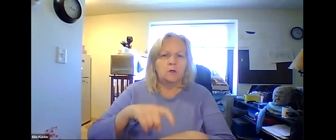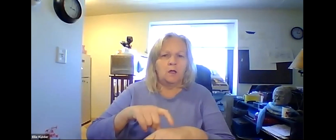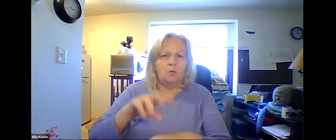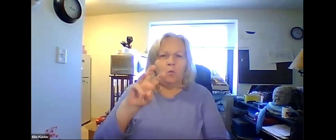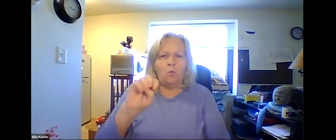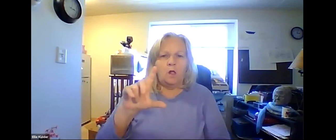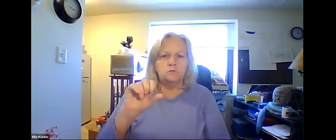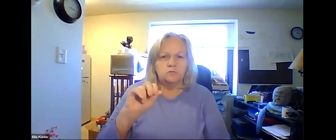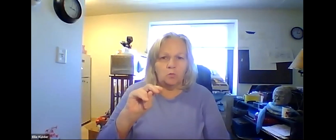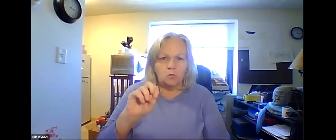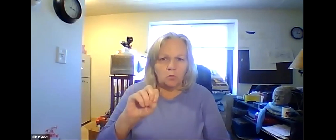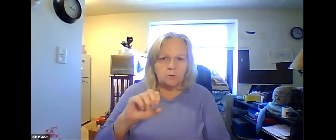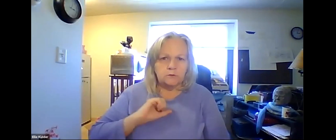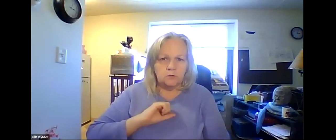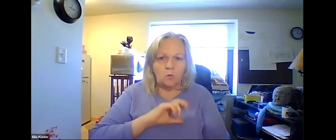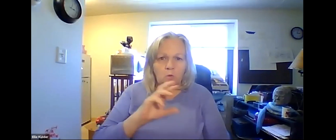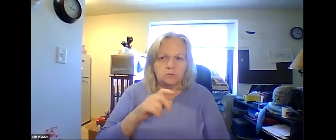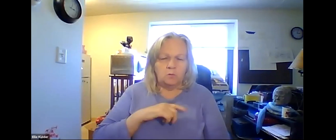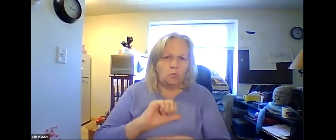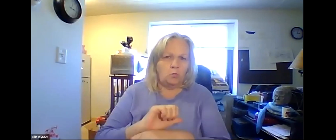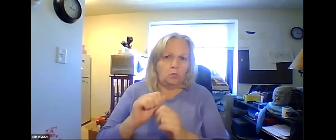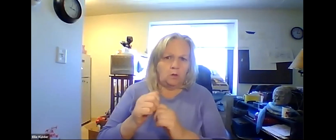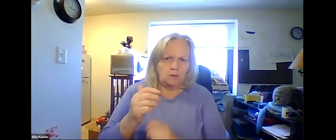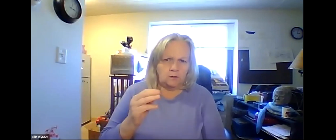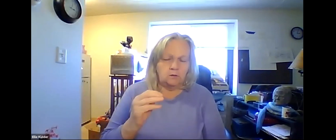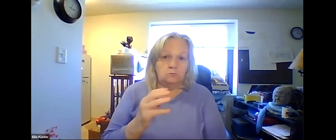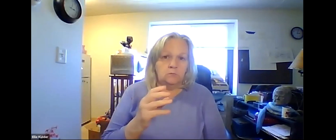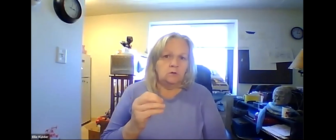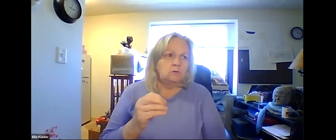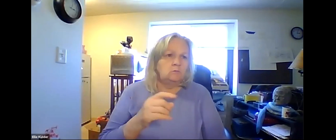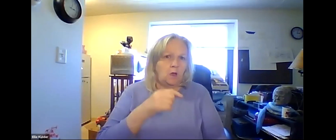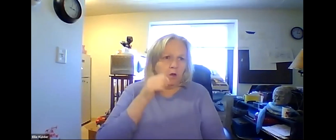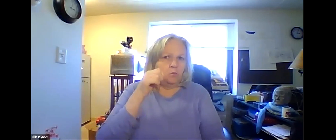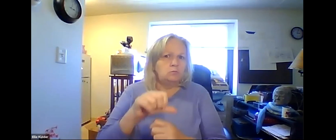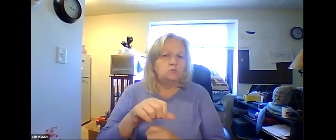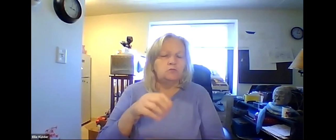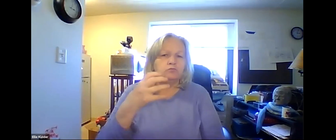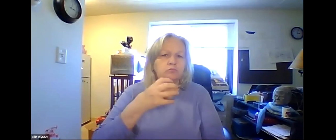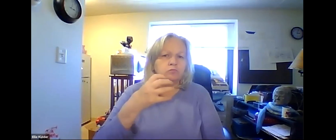before that, the last time was with Wellstone, and I